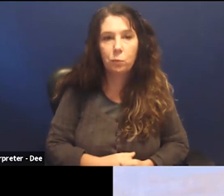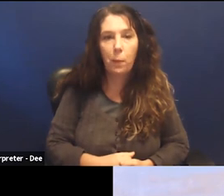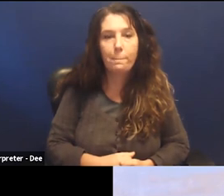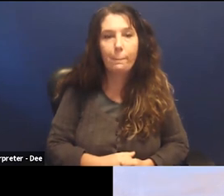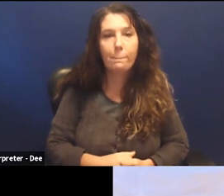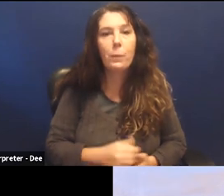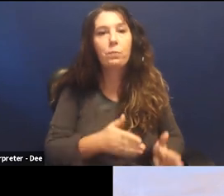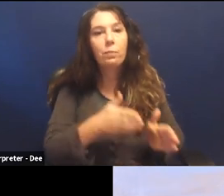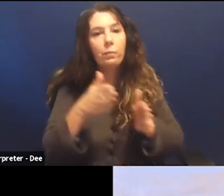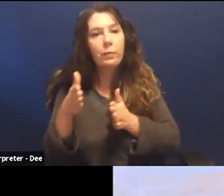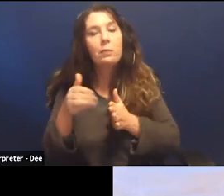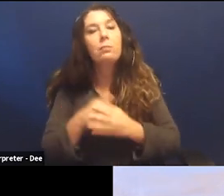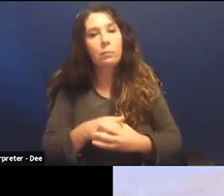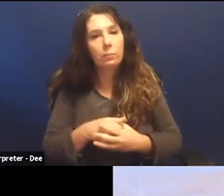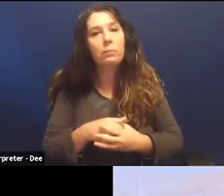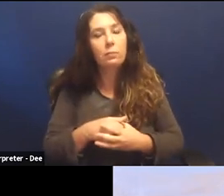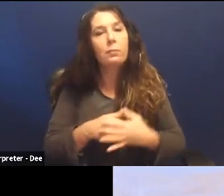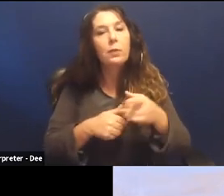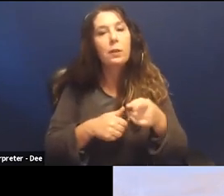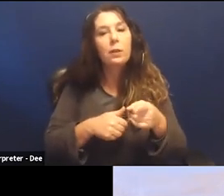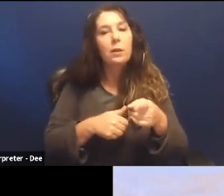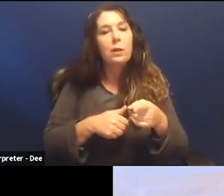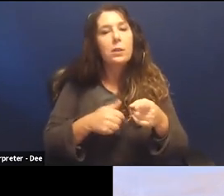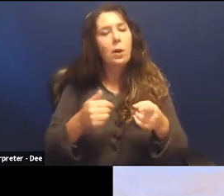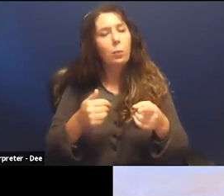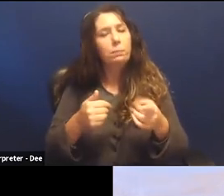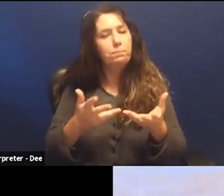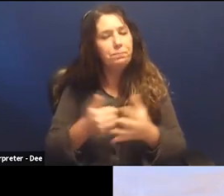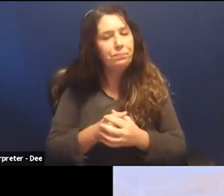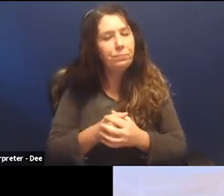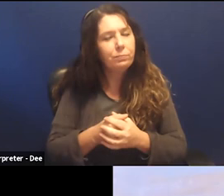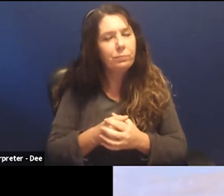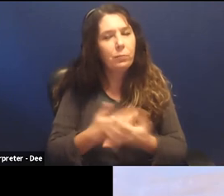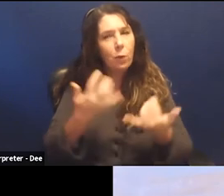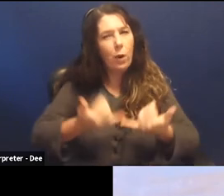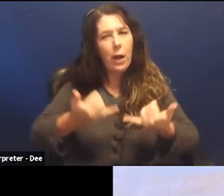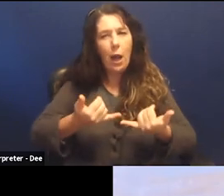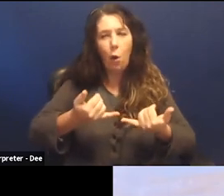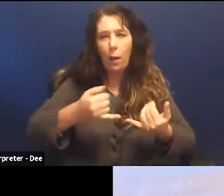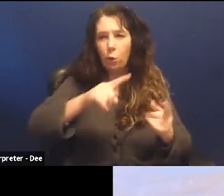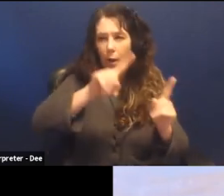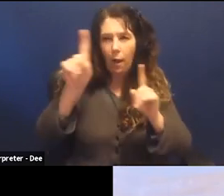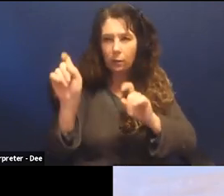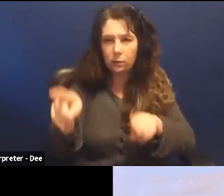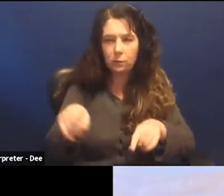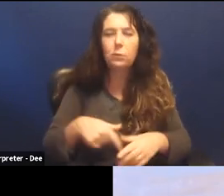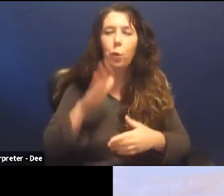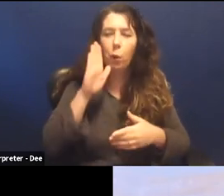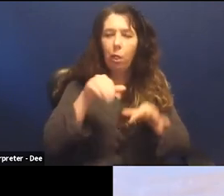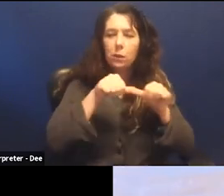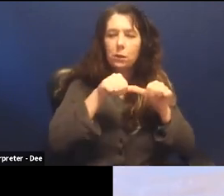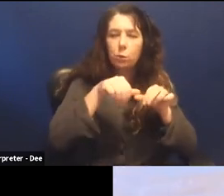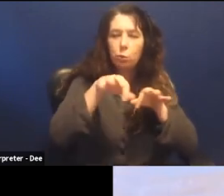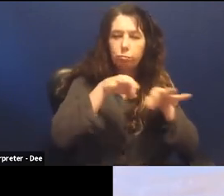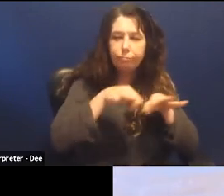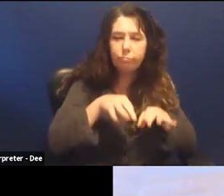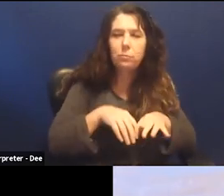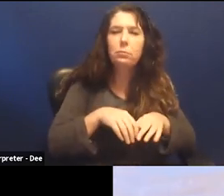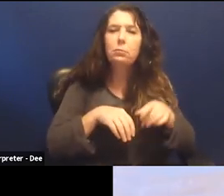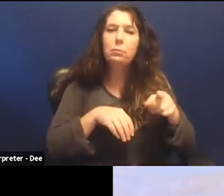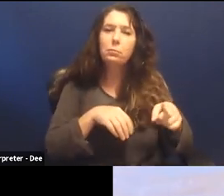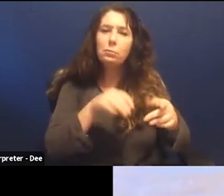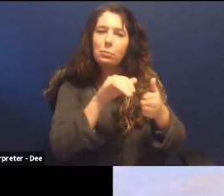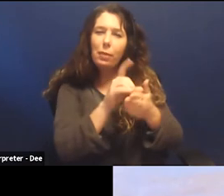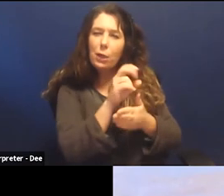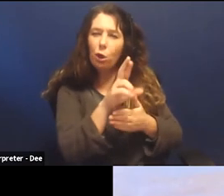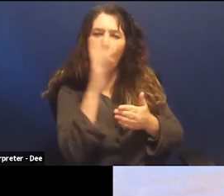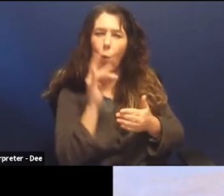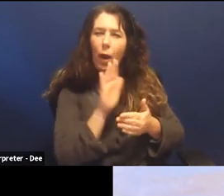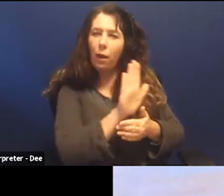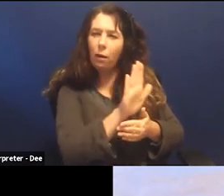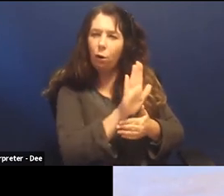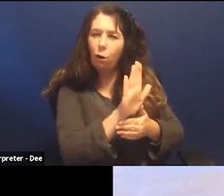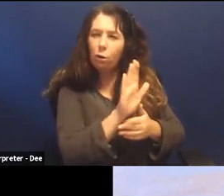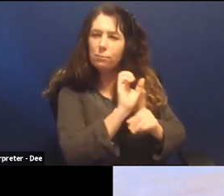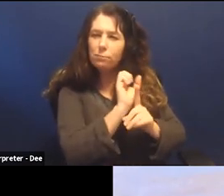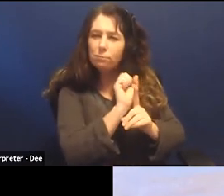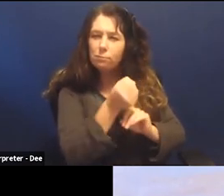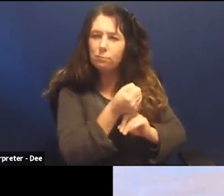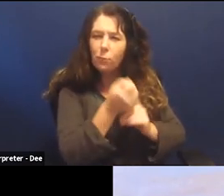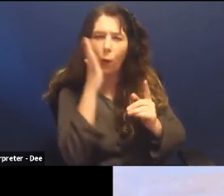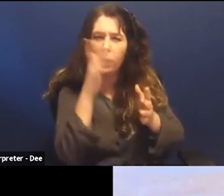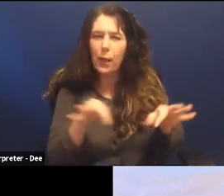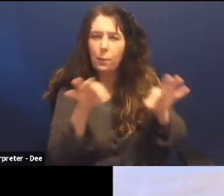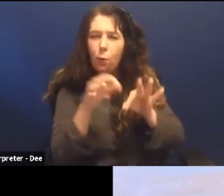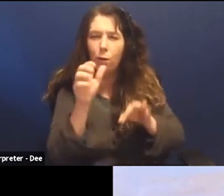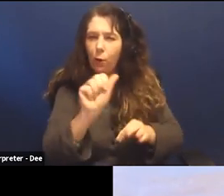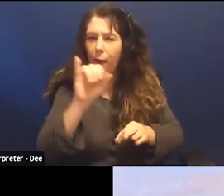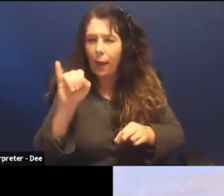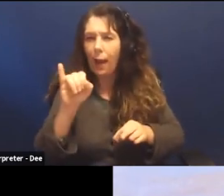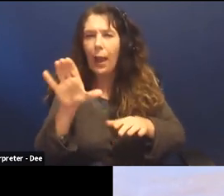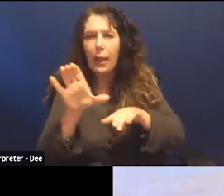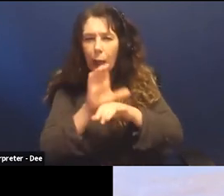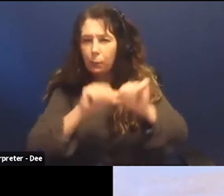So, the question I want to begin to ask right now and will continue to sort of explore in the talk is why does dr Gabrielle's case matter for AI and for the field of computer science, and sort of how does it relate to this conversation that we want to